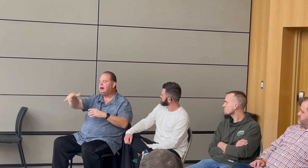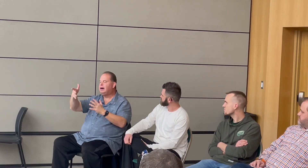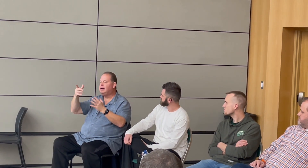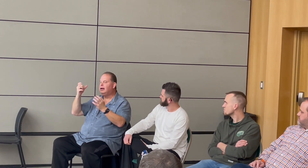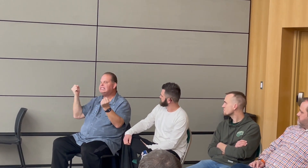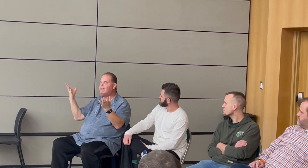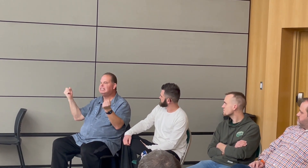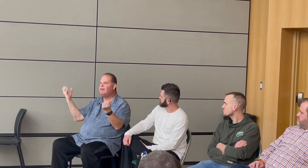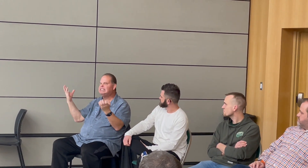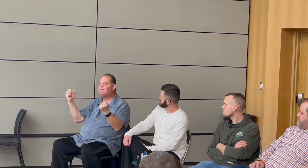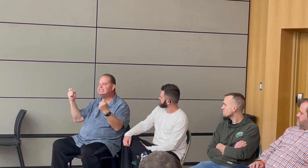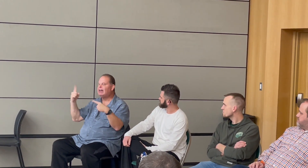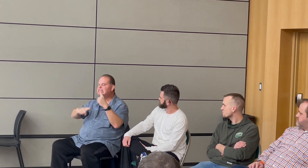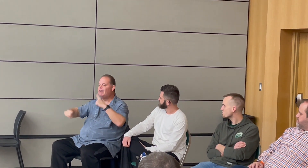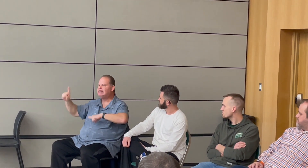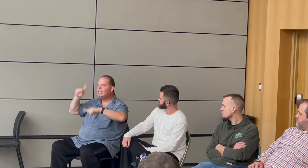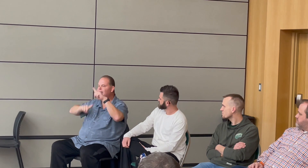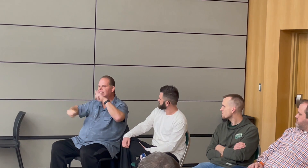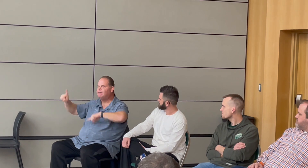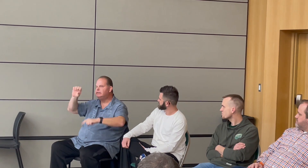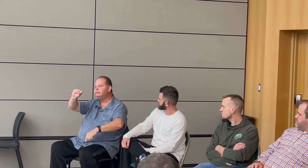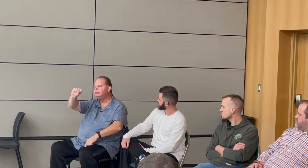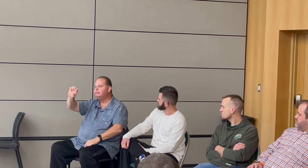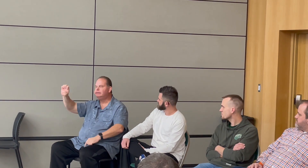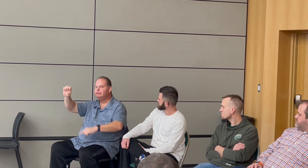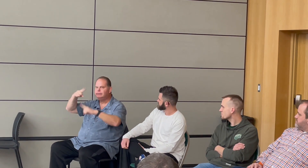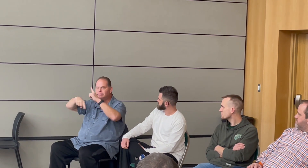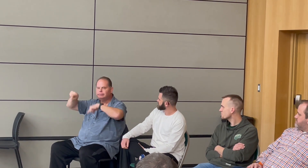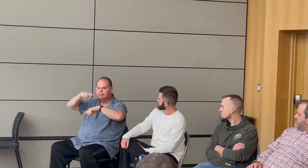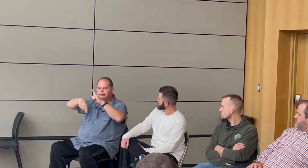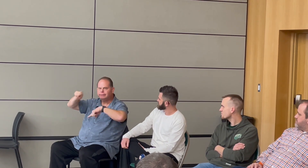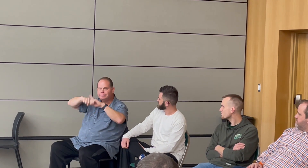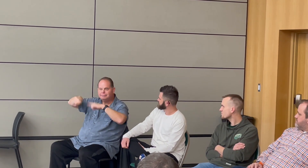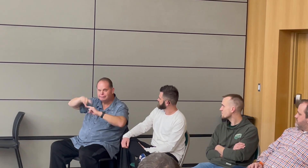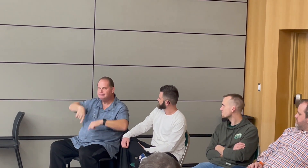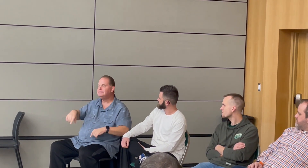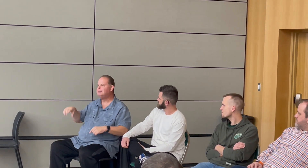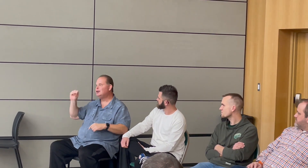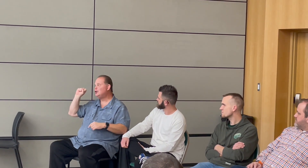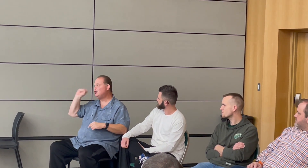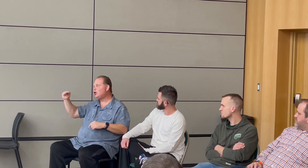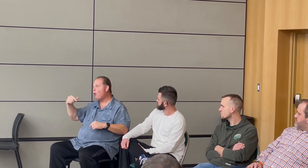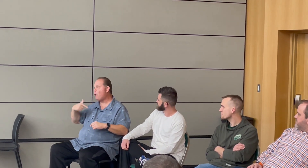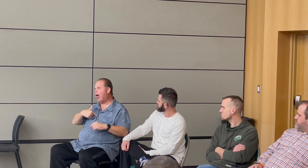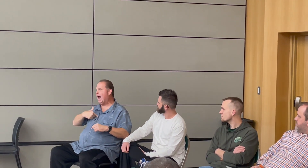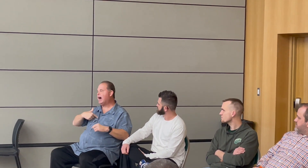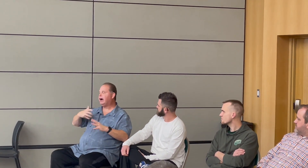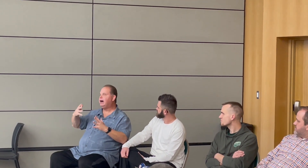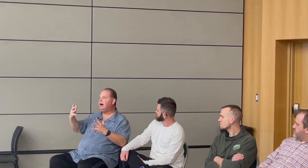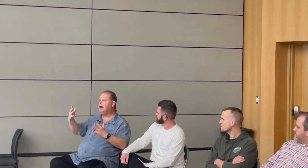communication approach sign language and speaking simultaneously using signing exact English which